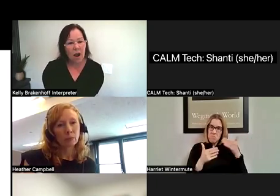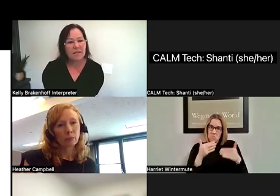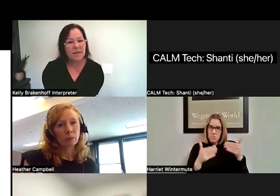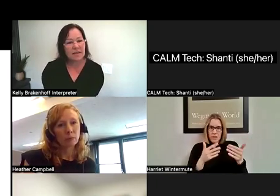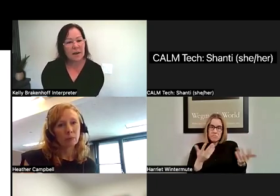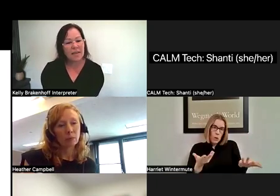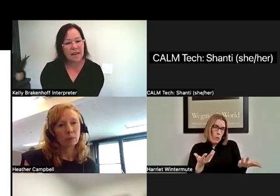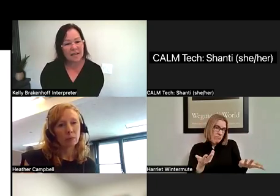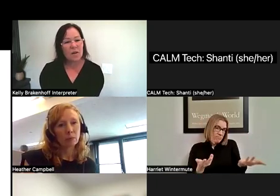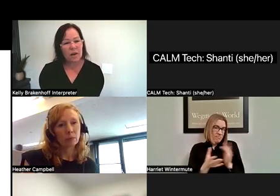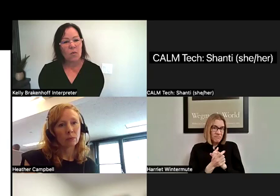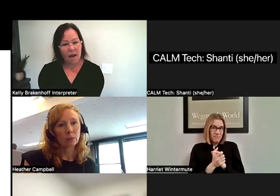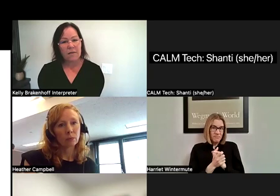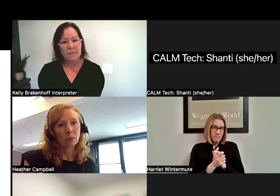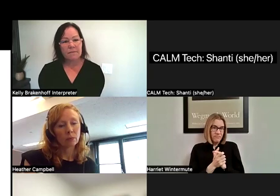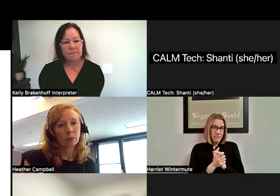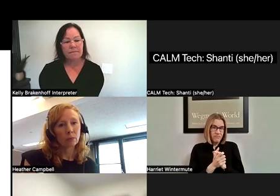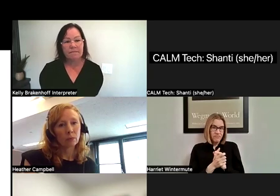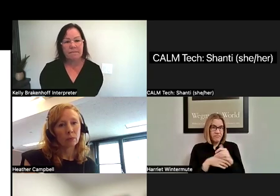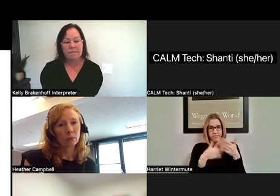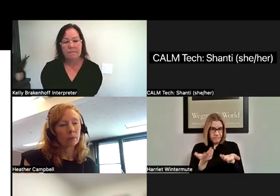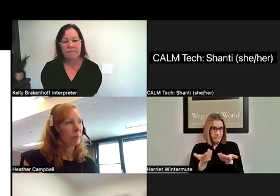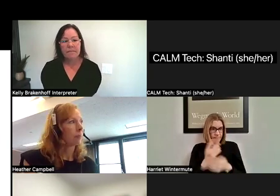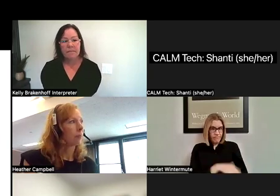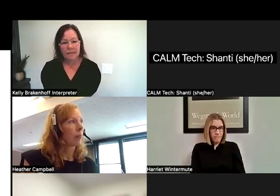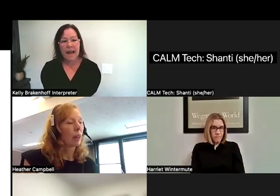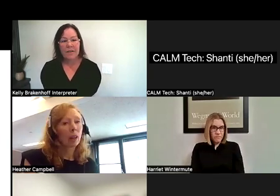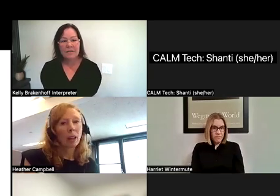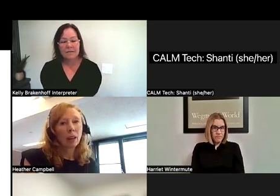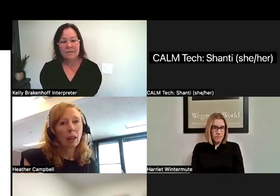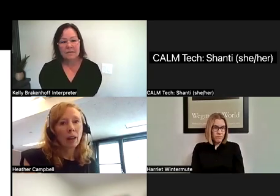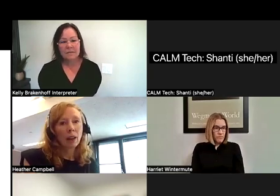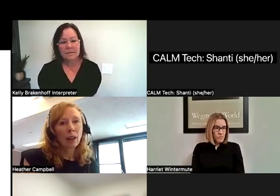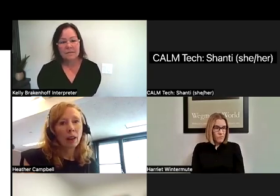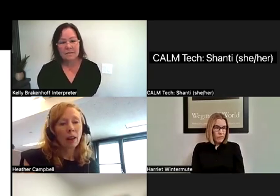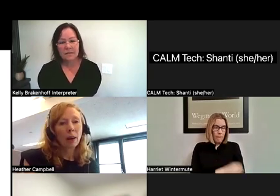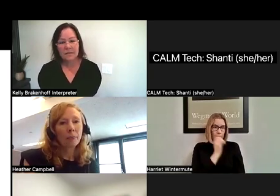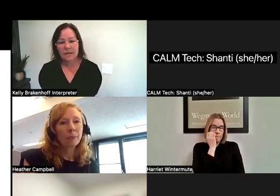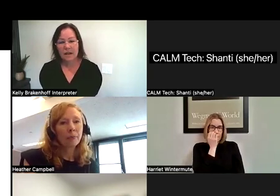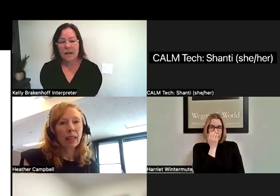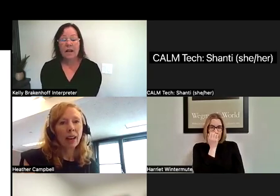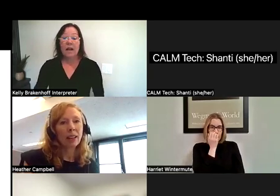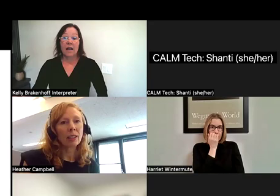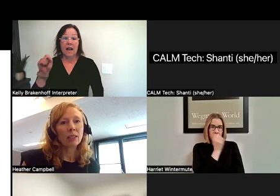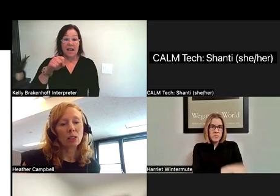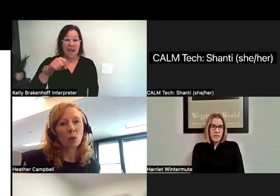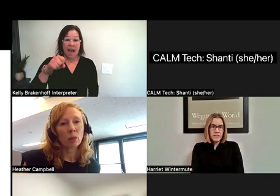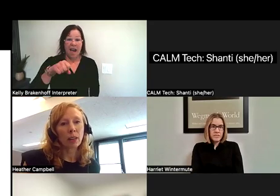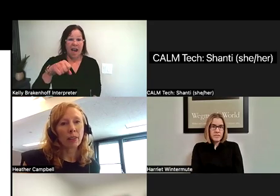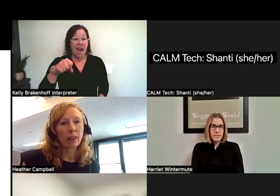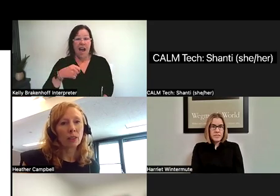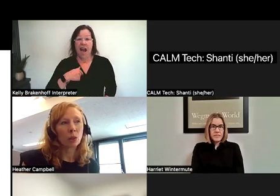process but I think it's going well. Heather? >> HEATHER CAMPBELL: Yeah, I totally get too.